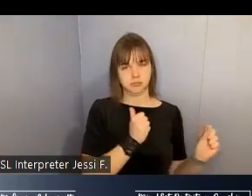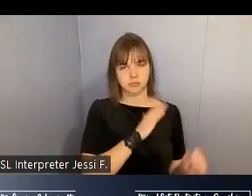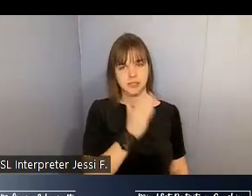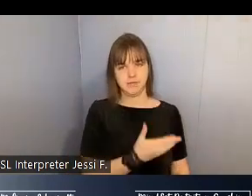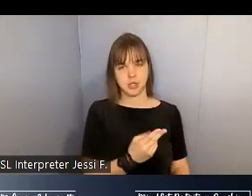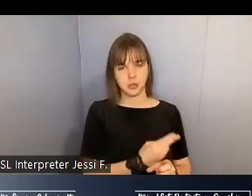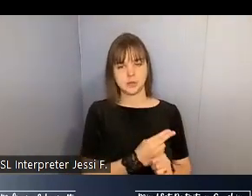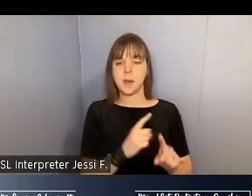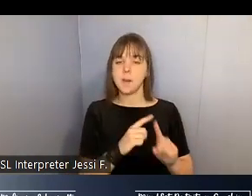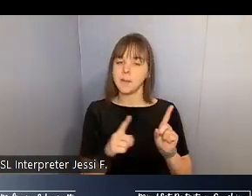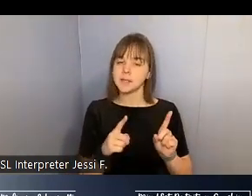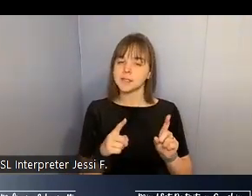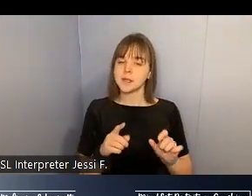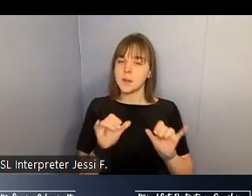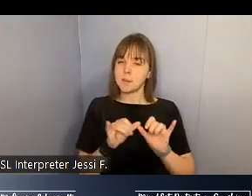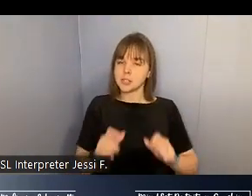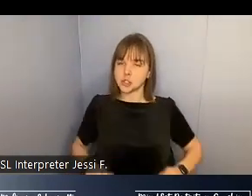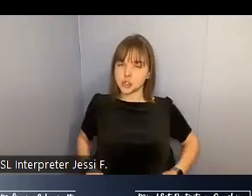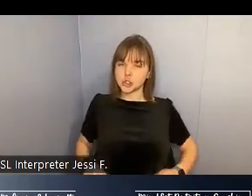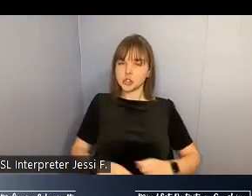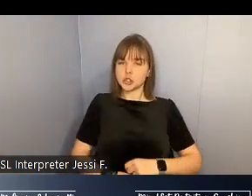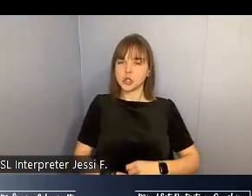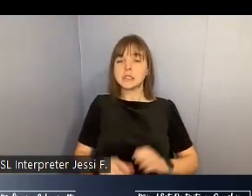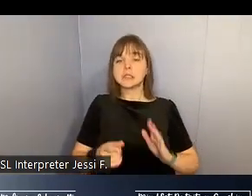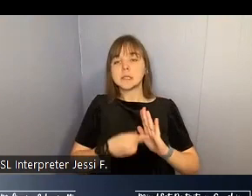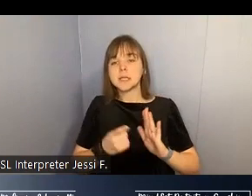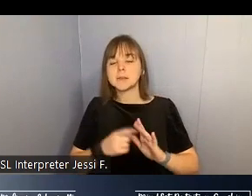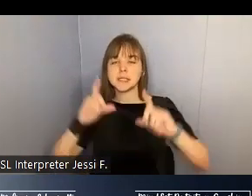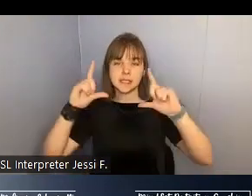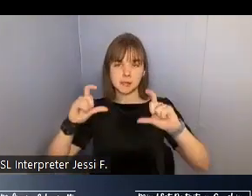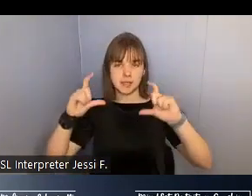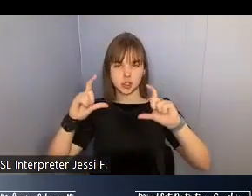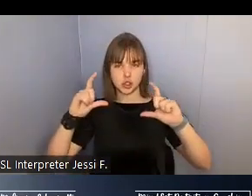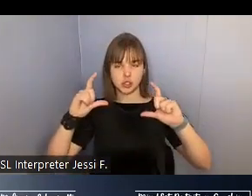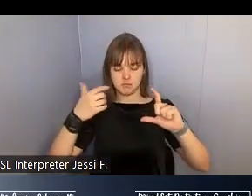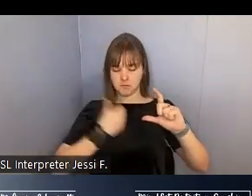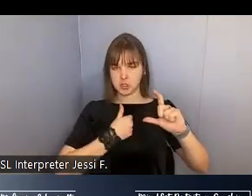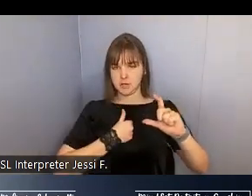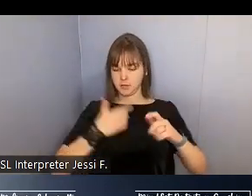We're doing progress photos once a month. We're looking at your mood. If you just got lab work done, we